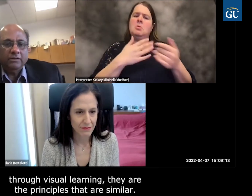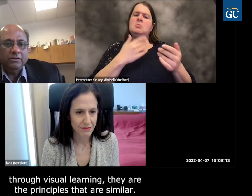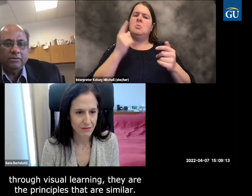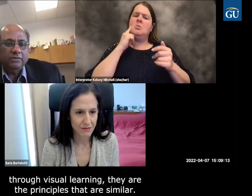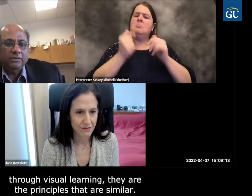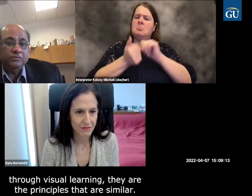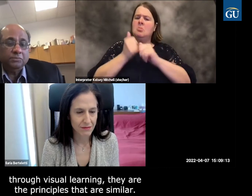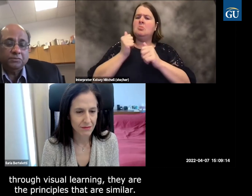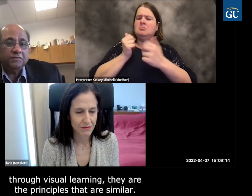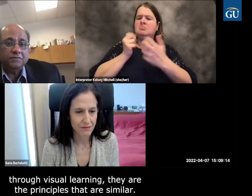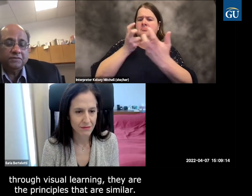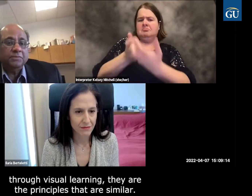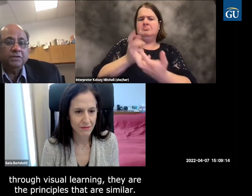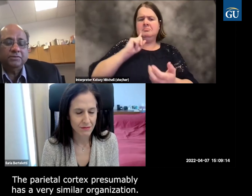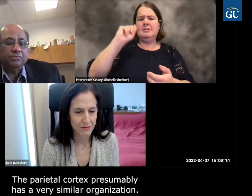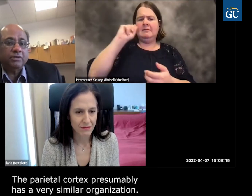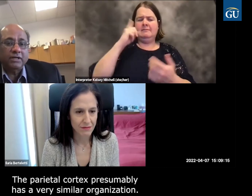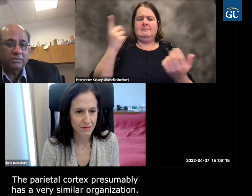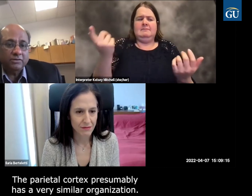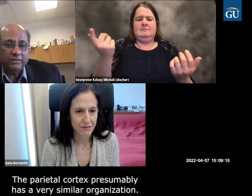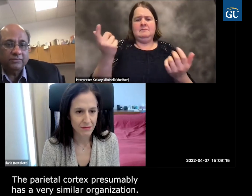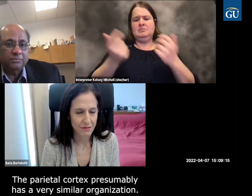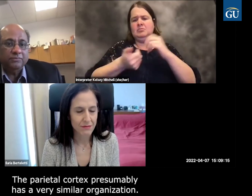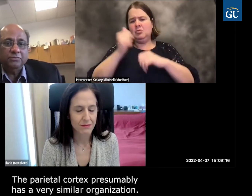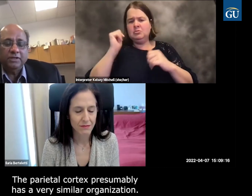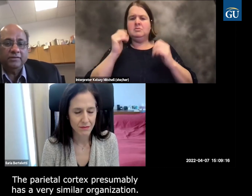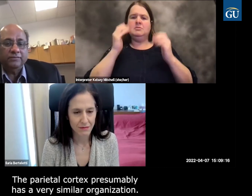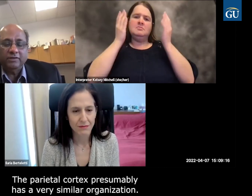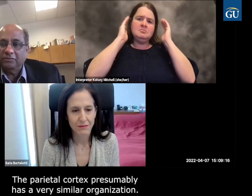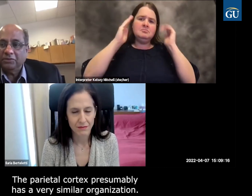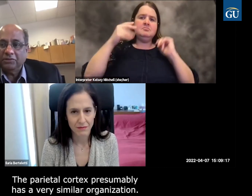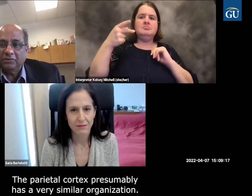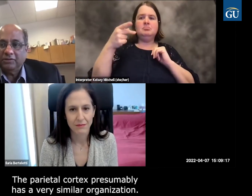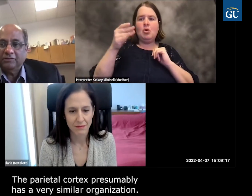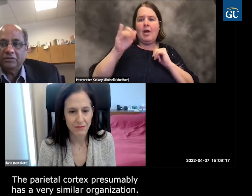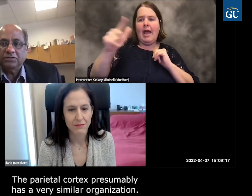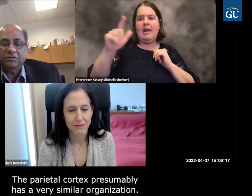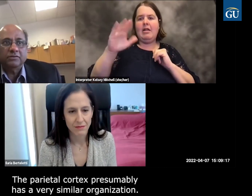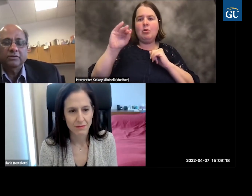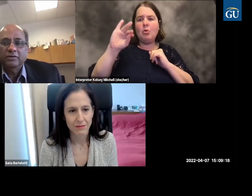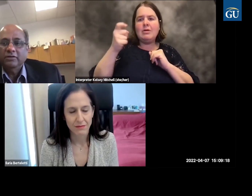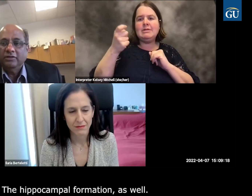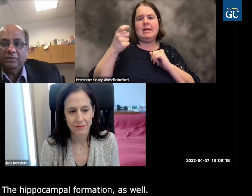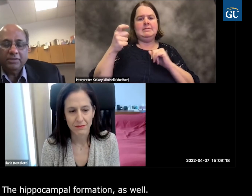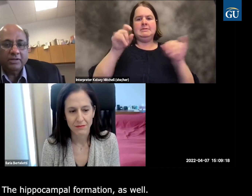you know the principles are similar the parietal cortex presumably has very